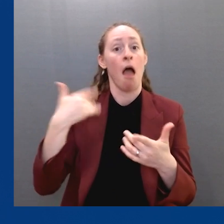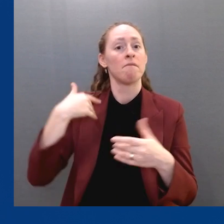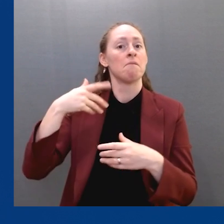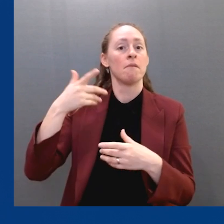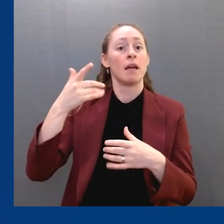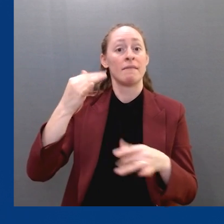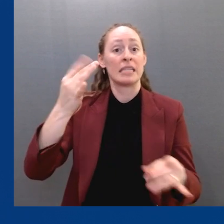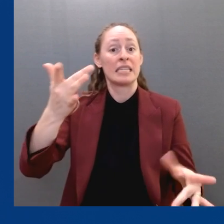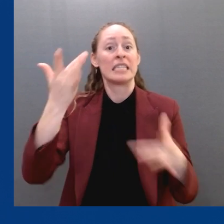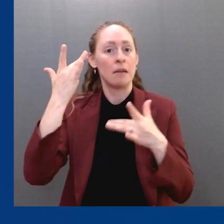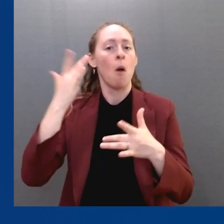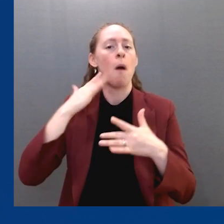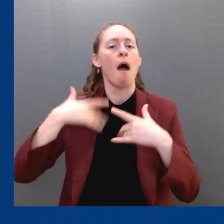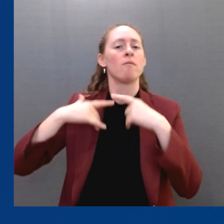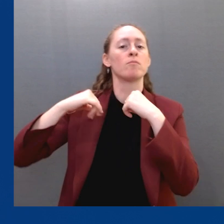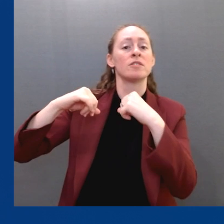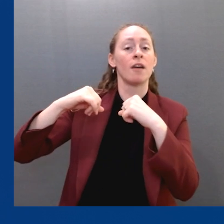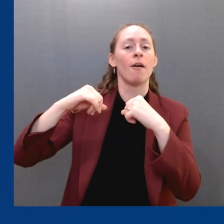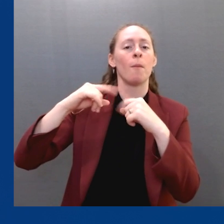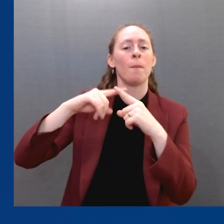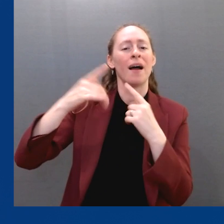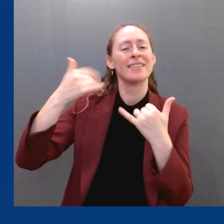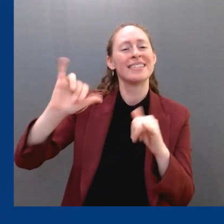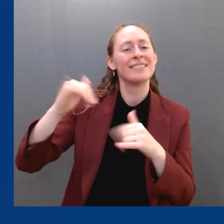But the point that Dr. Jha made should be noted.